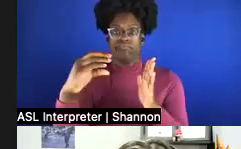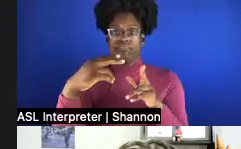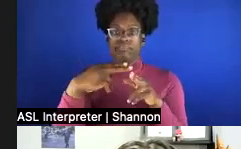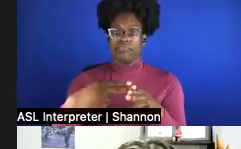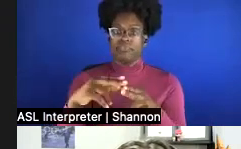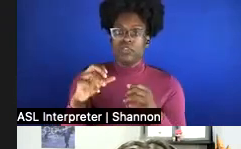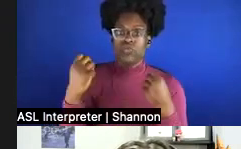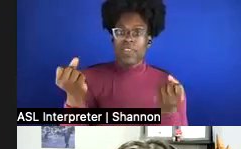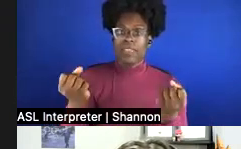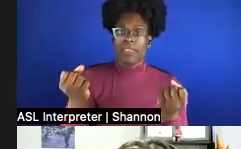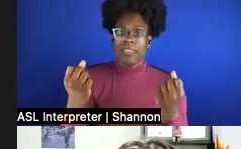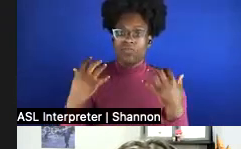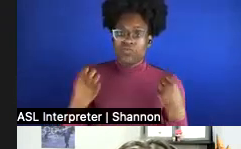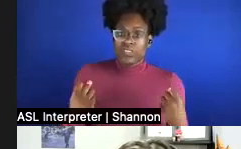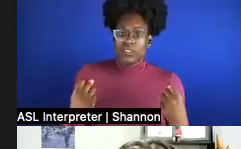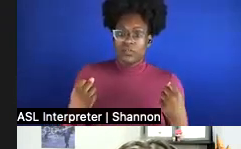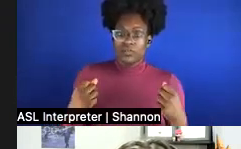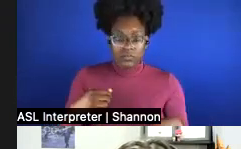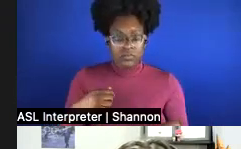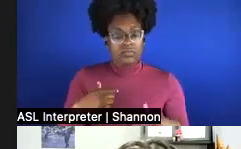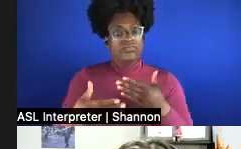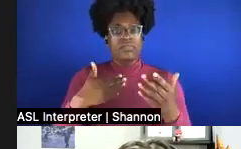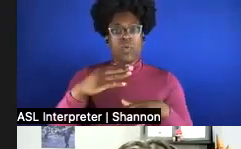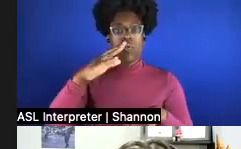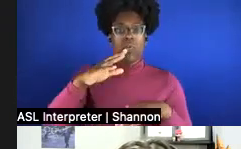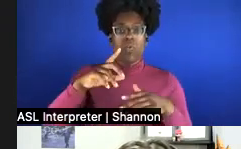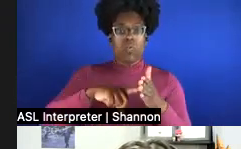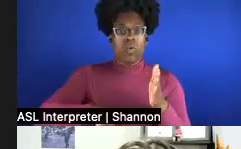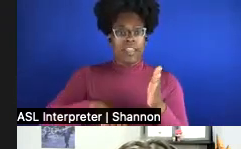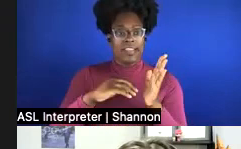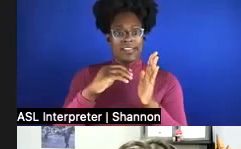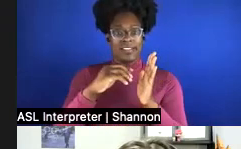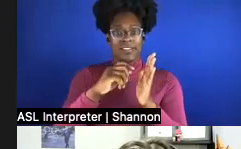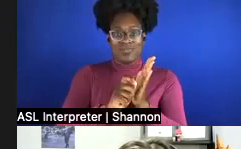if it is called "Strengths," it could be misleading to students who are at a very